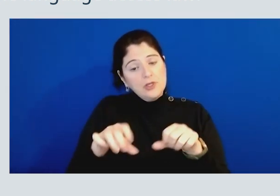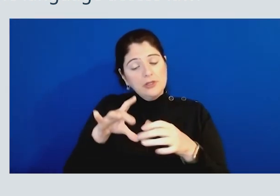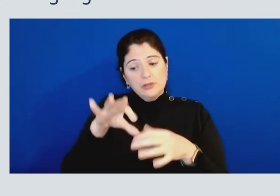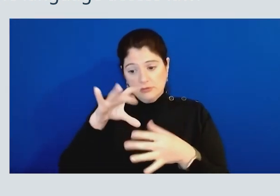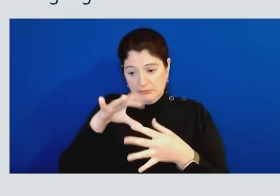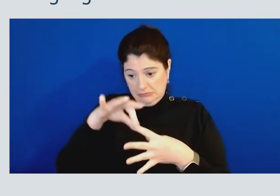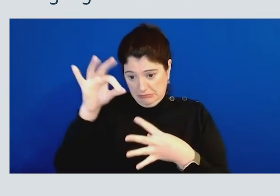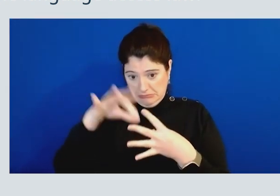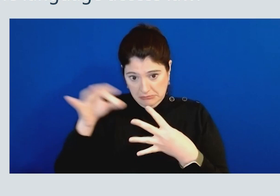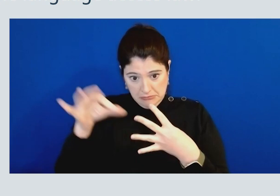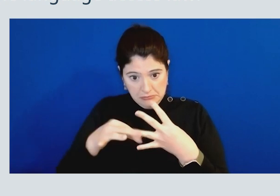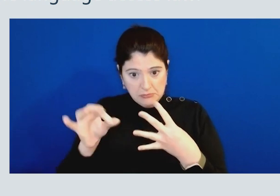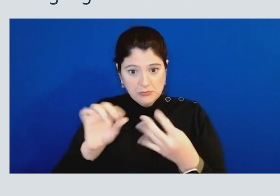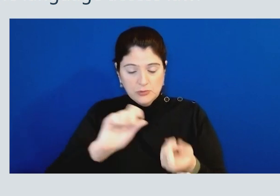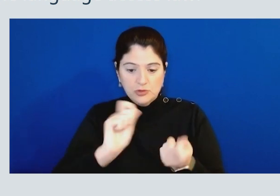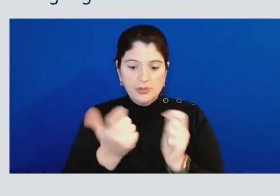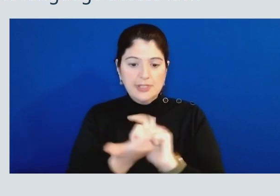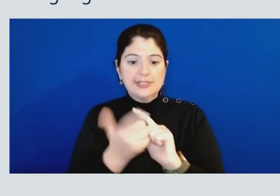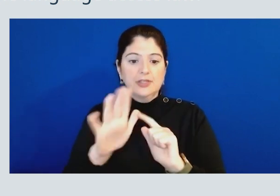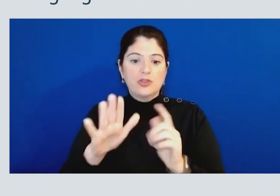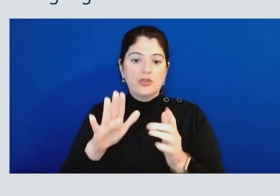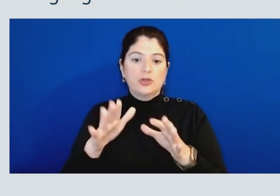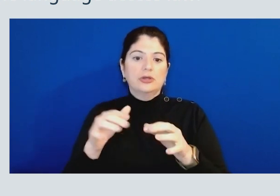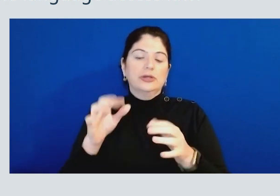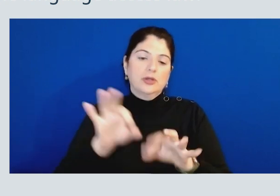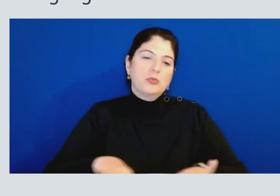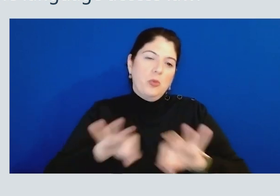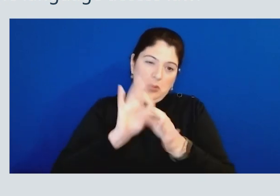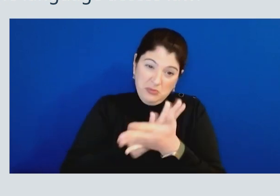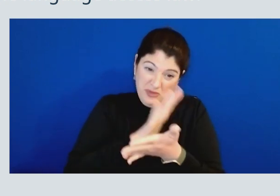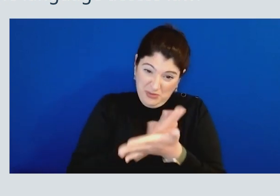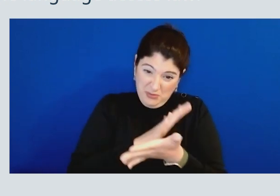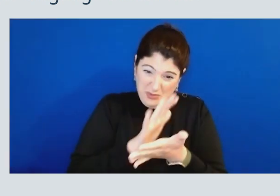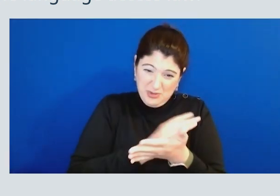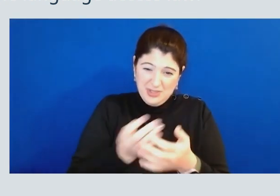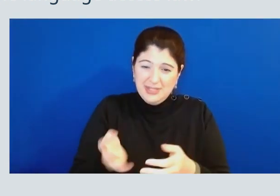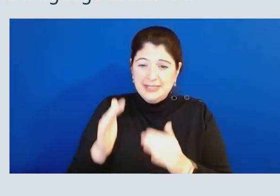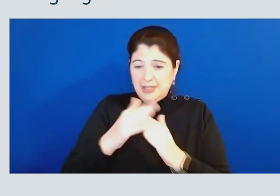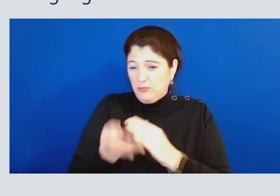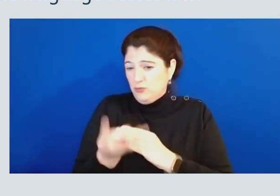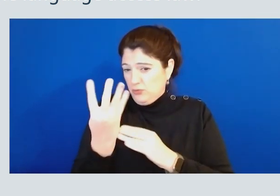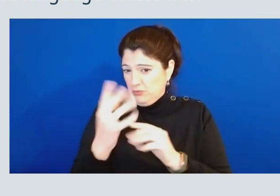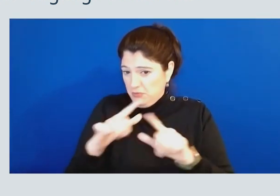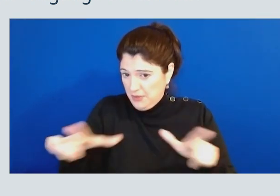into up to four more commonly spoken languages in New York.